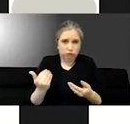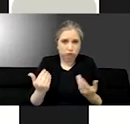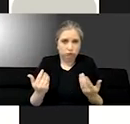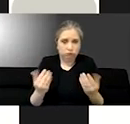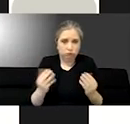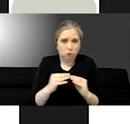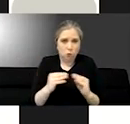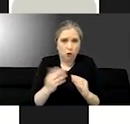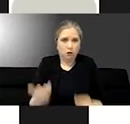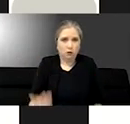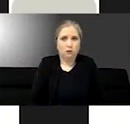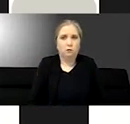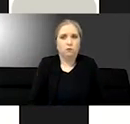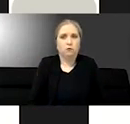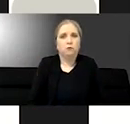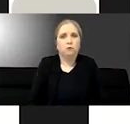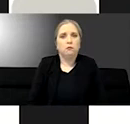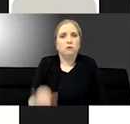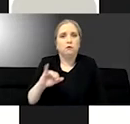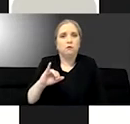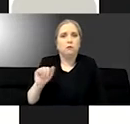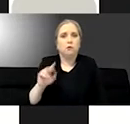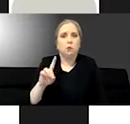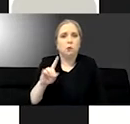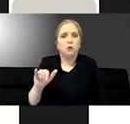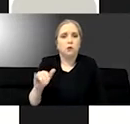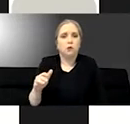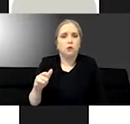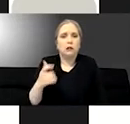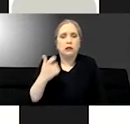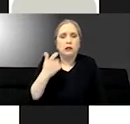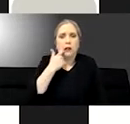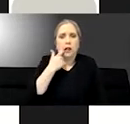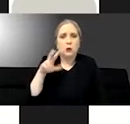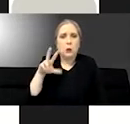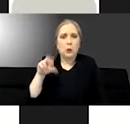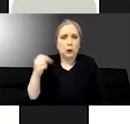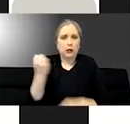Okay. What do I see as the most important policy issues that we've been working on over the last 30 years?